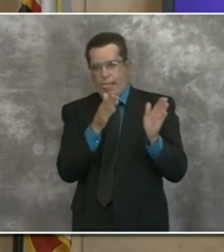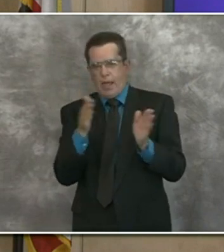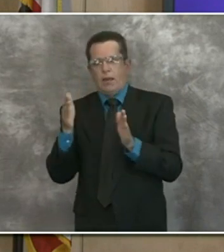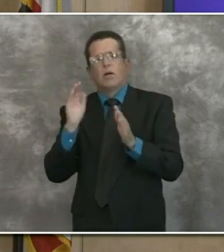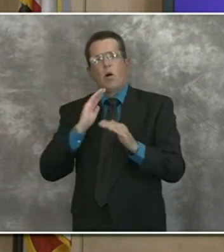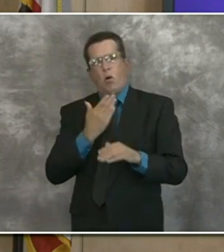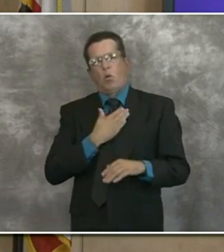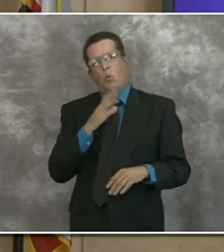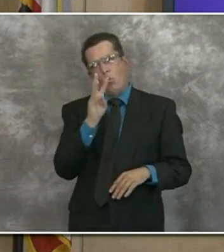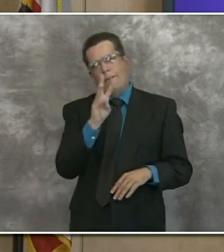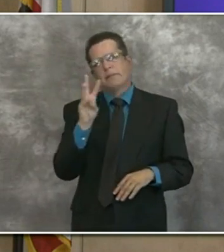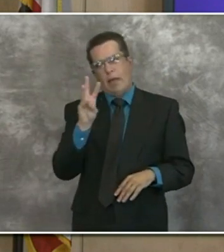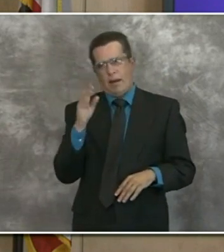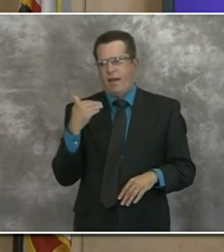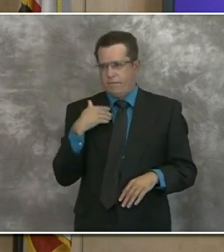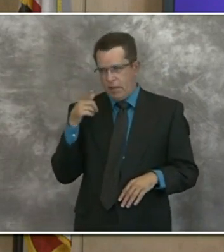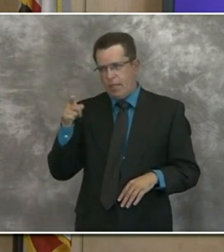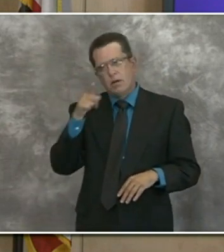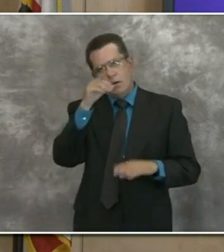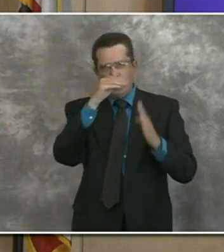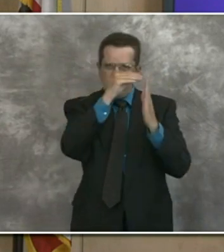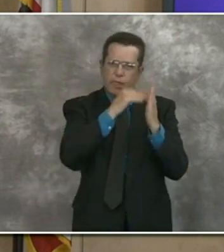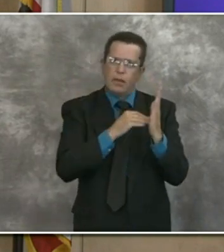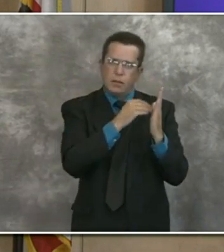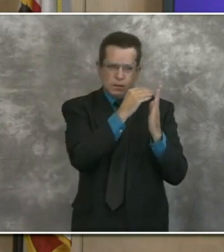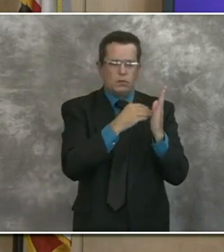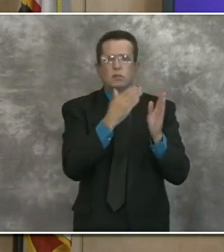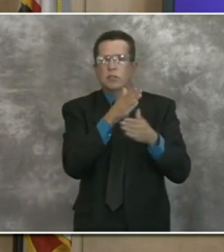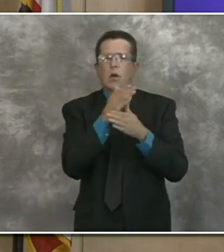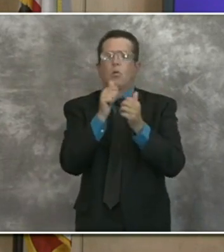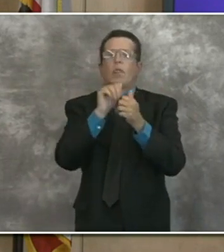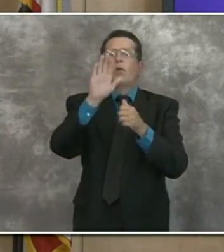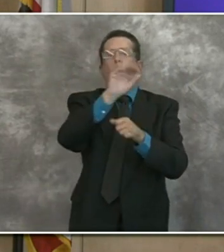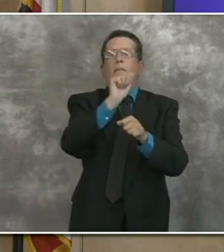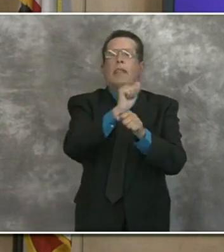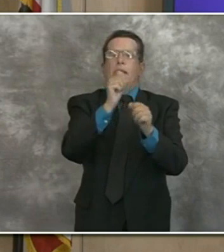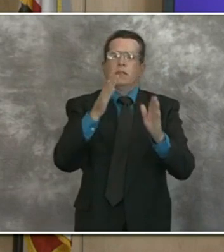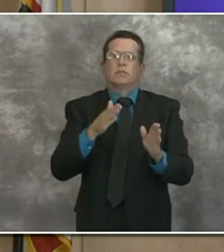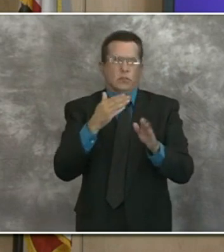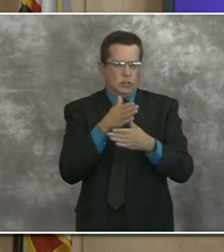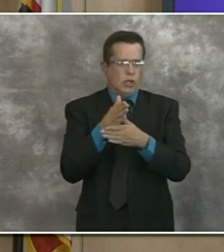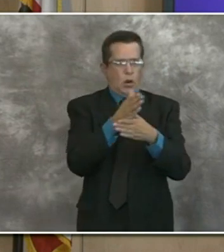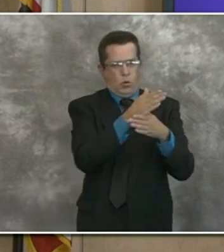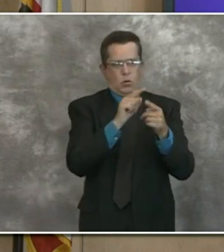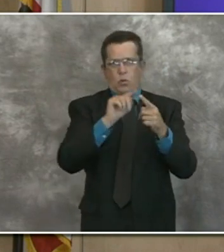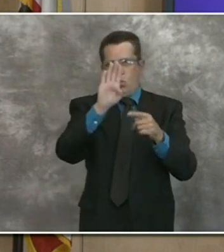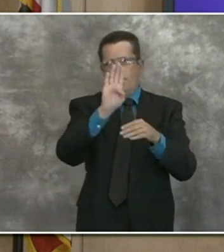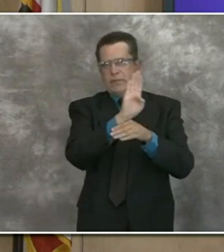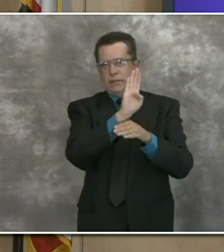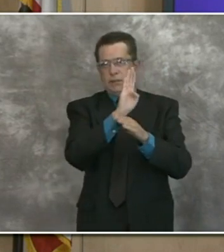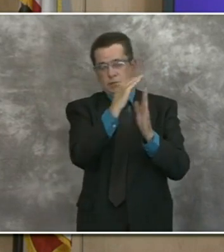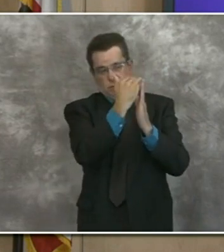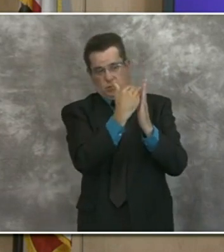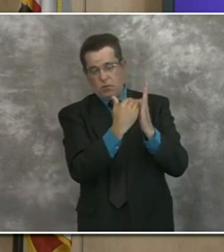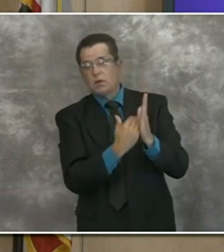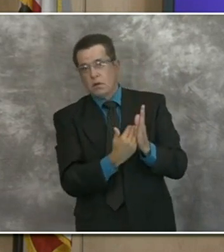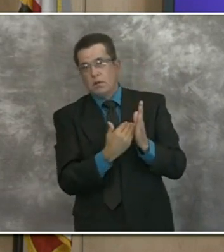GUIDE YOUR THINKING ABOUT REOPENING AND WE WANT YOU TO PHYSICALLY COMPLETE THE COUNTY SAFE REOPENING PLAN WHICH YOU CAN DOWNLOAD FROM OUR WEBSITE.